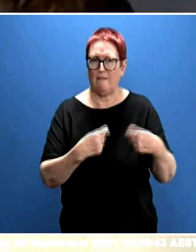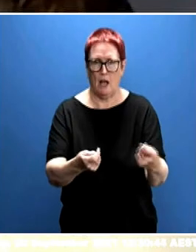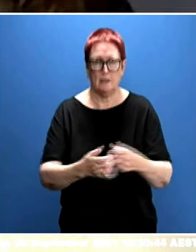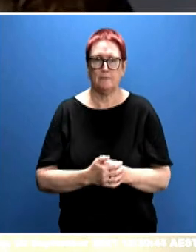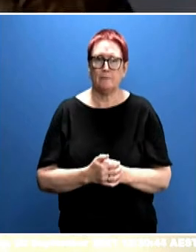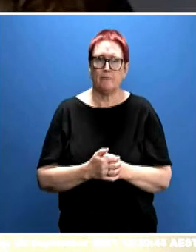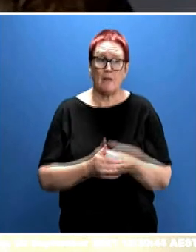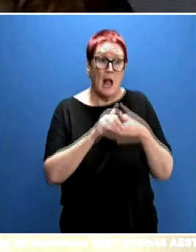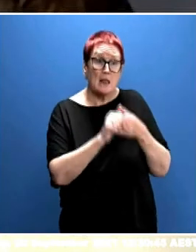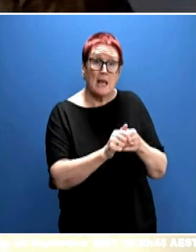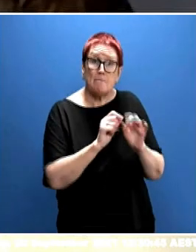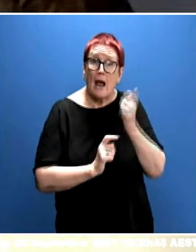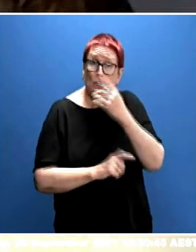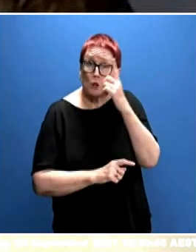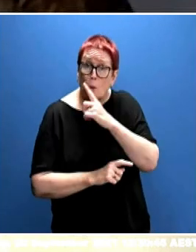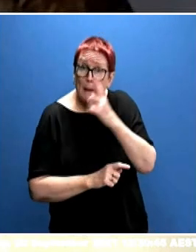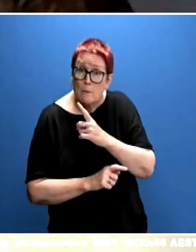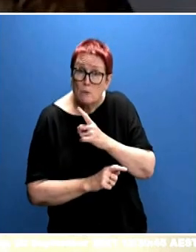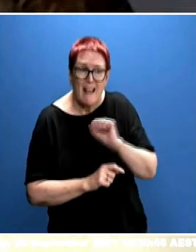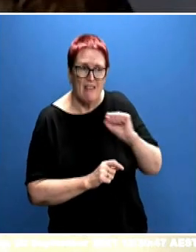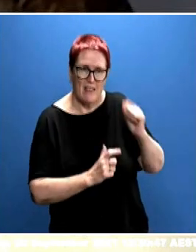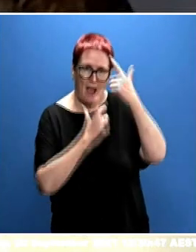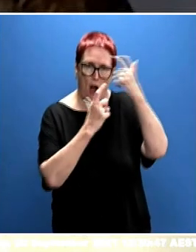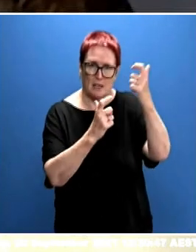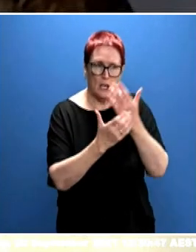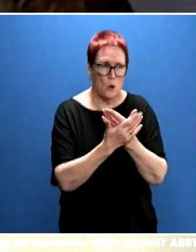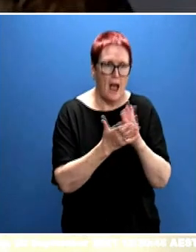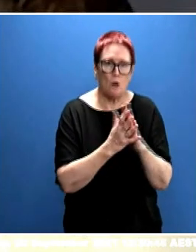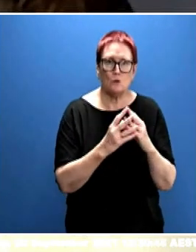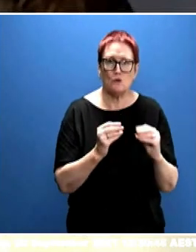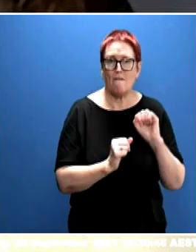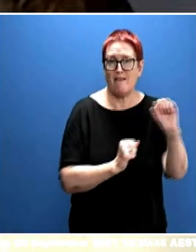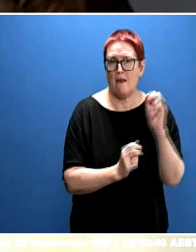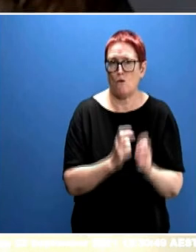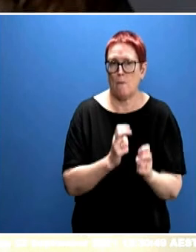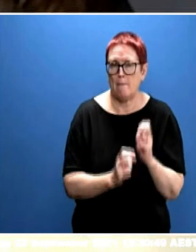Aboriginal-led, Aboriginal solutions, which has as its primary focus